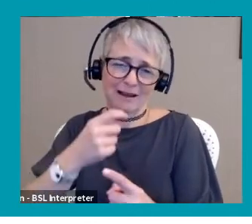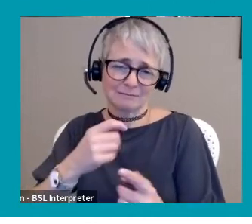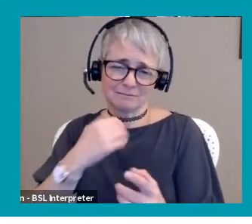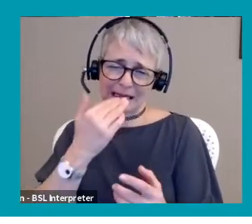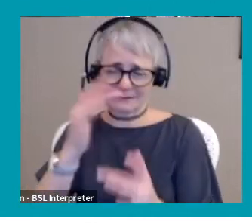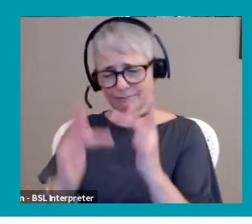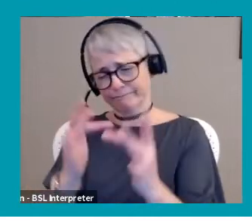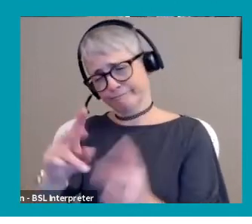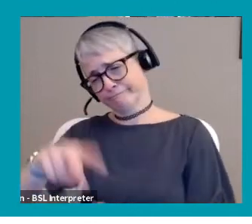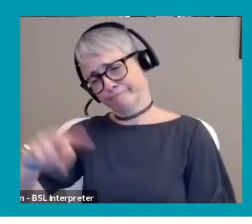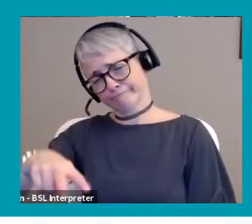Toby next slide please.